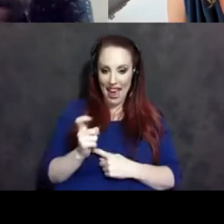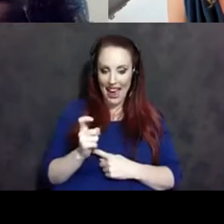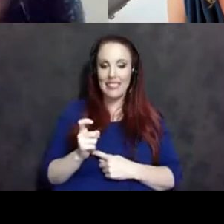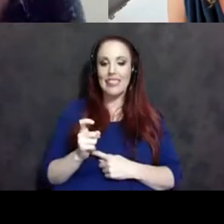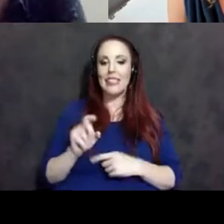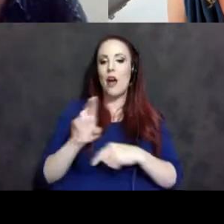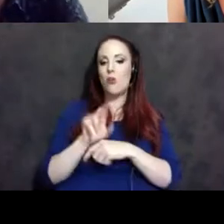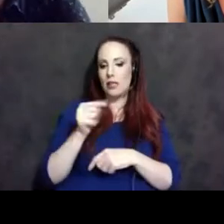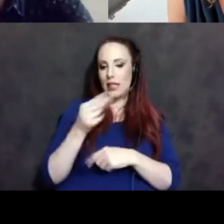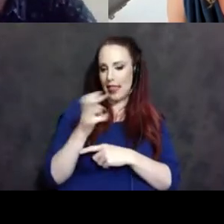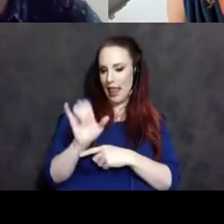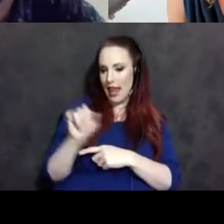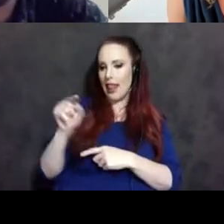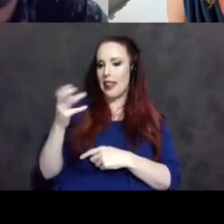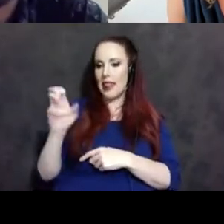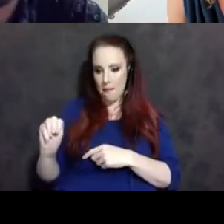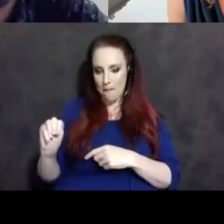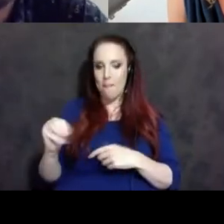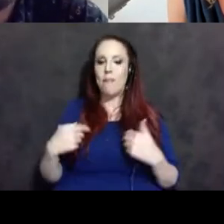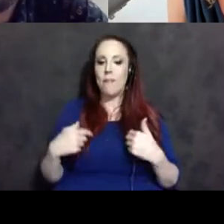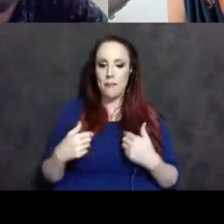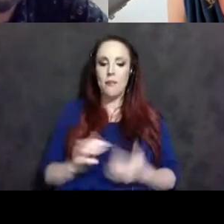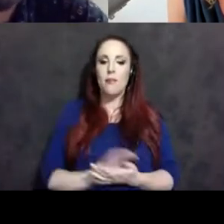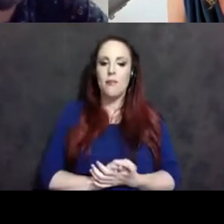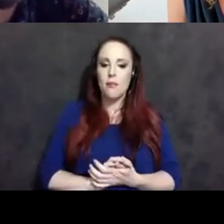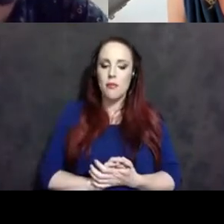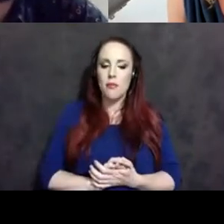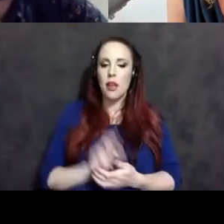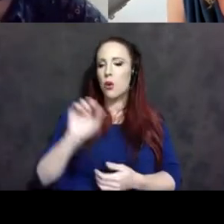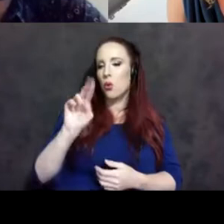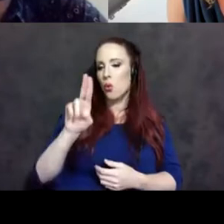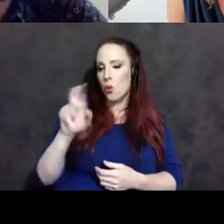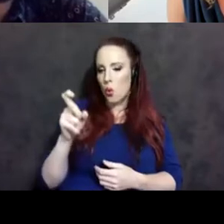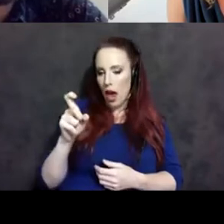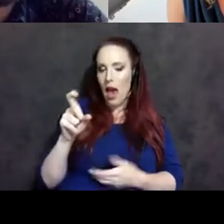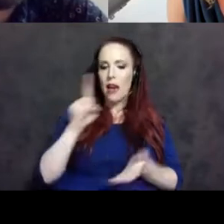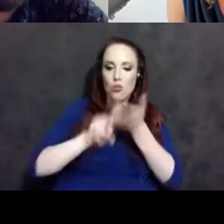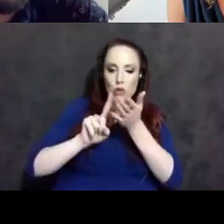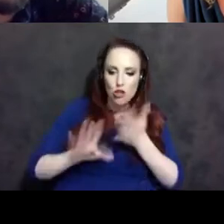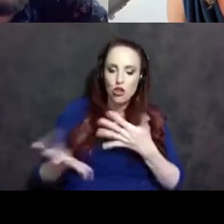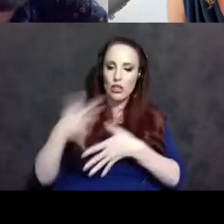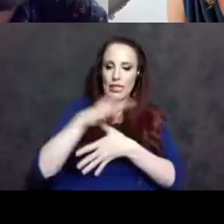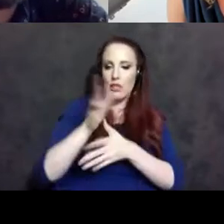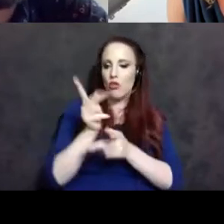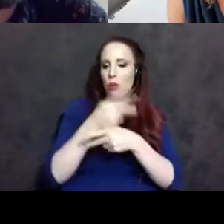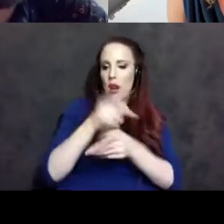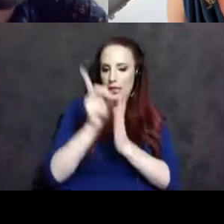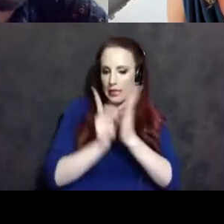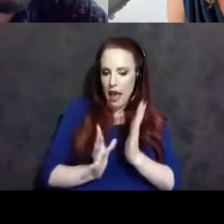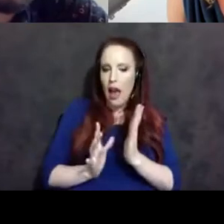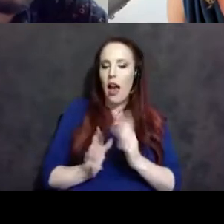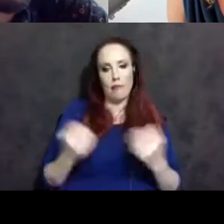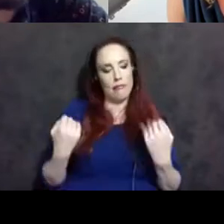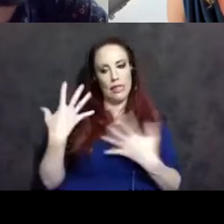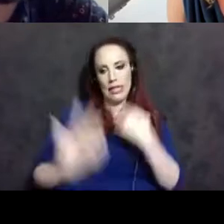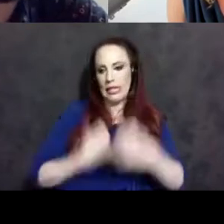I'm UX research senior product designer, I've done that for many, many years.